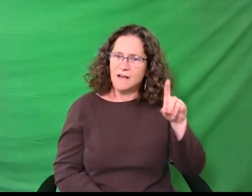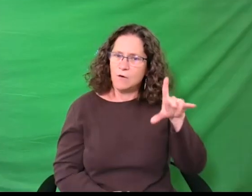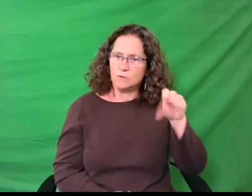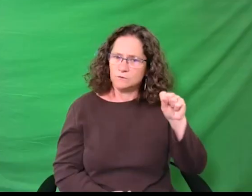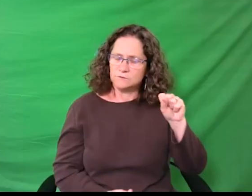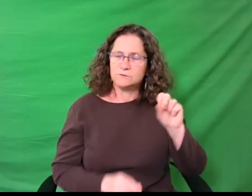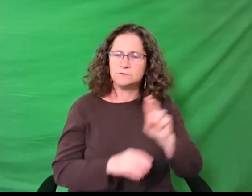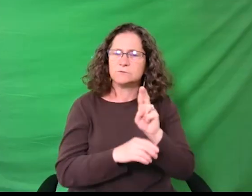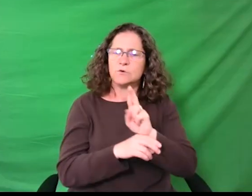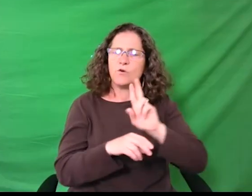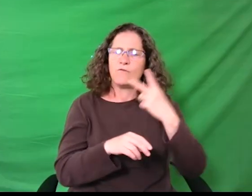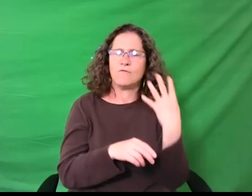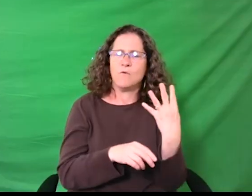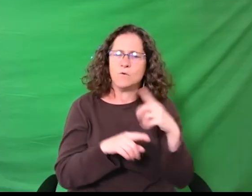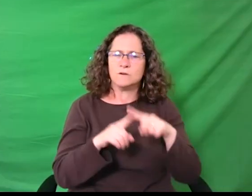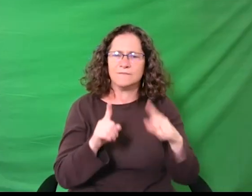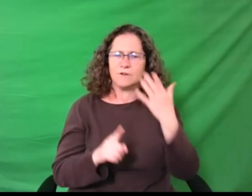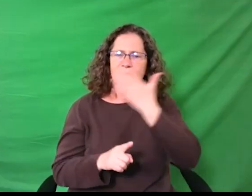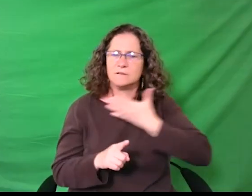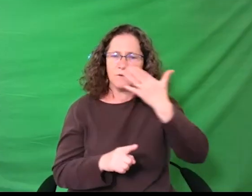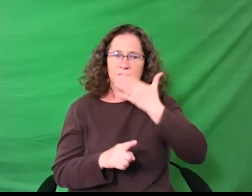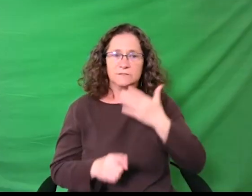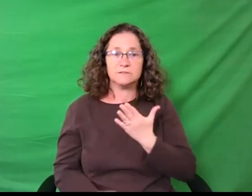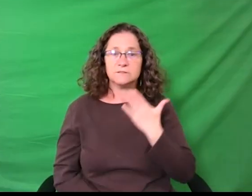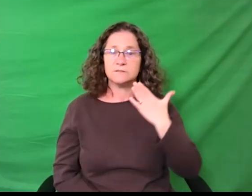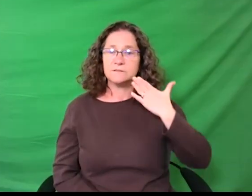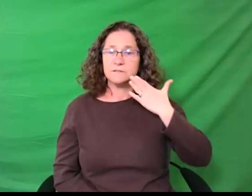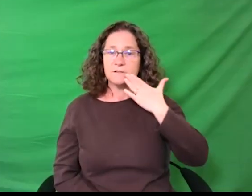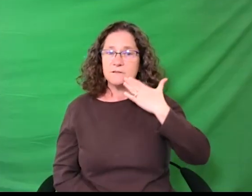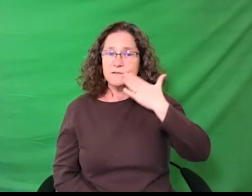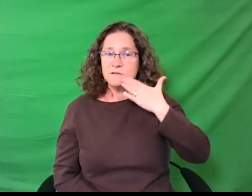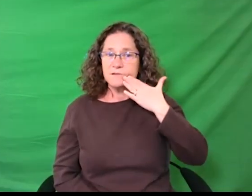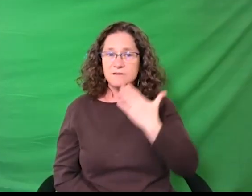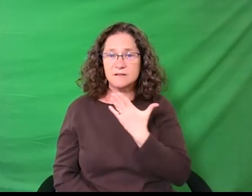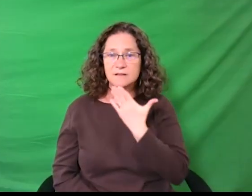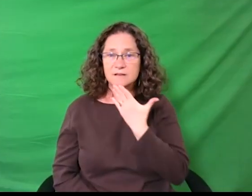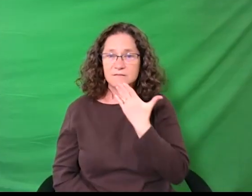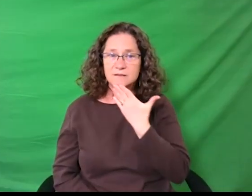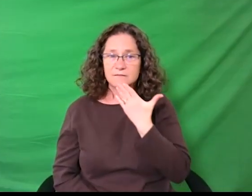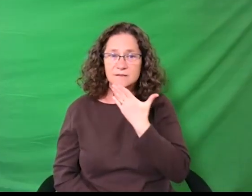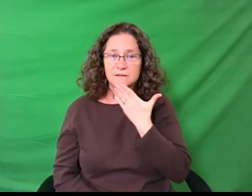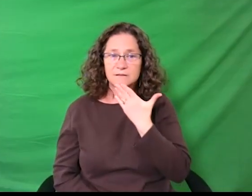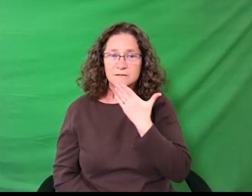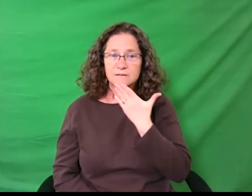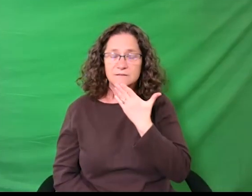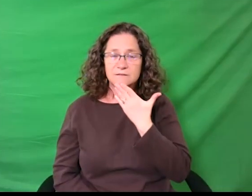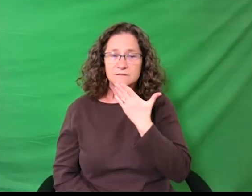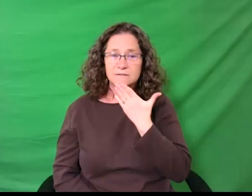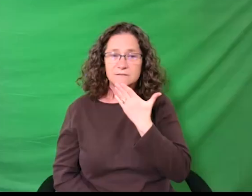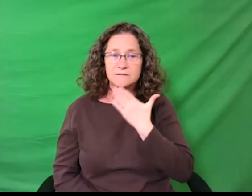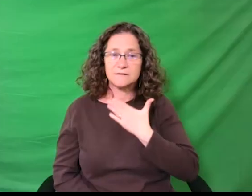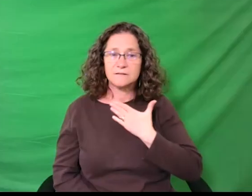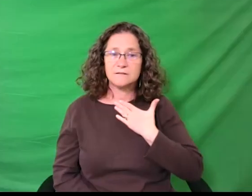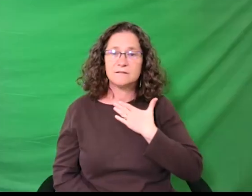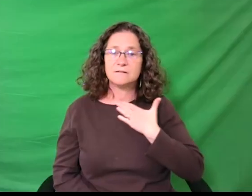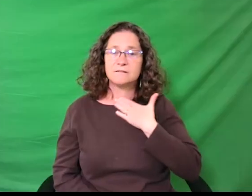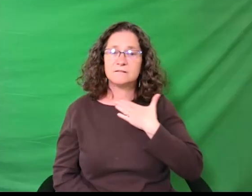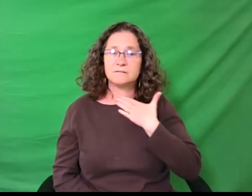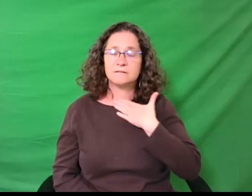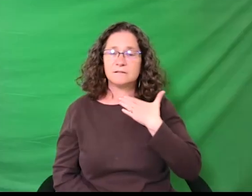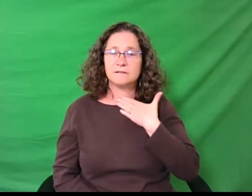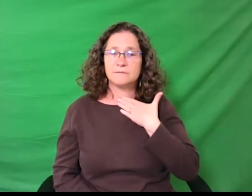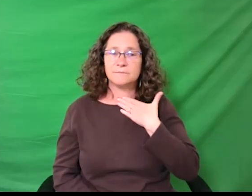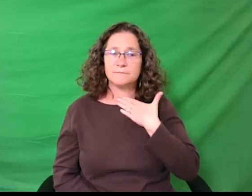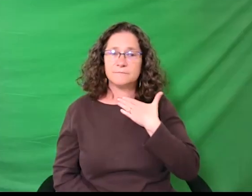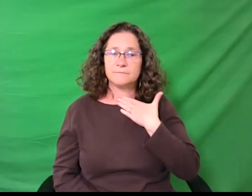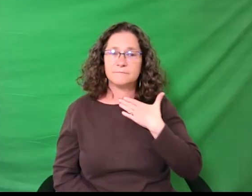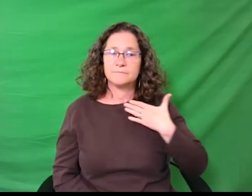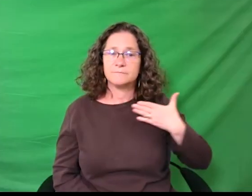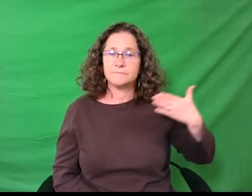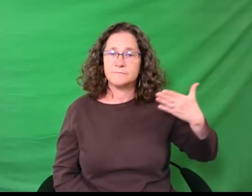so by the mouth, by the chin, by the throat, and at the side.